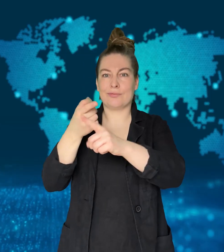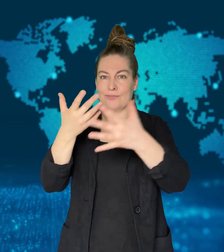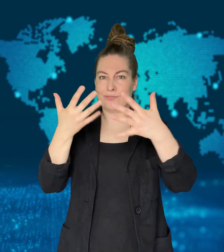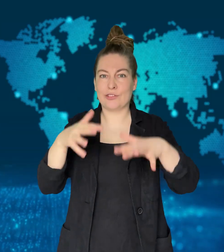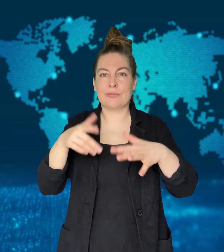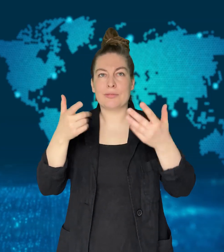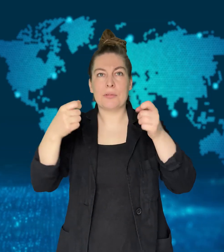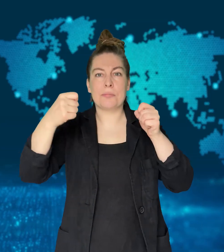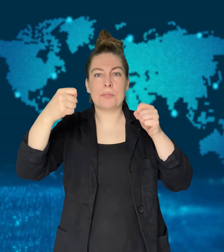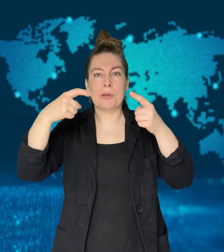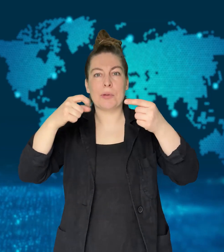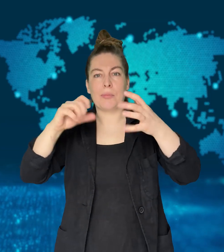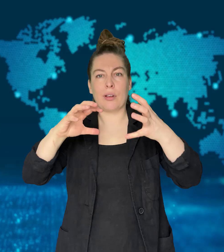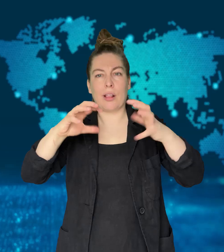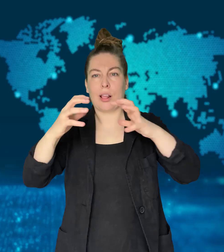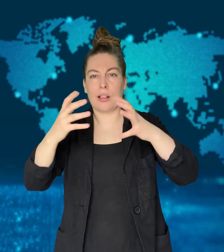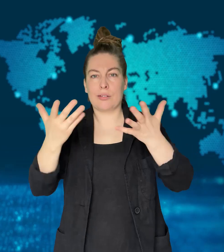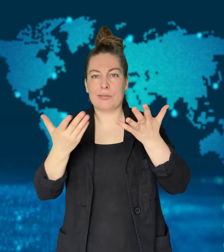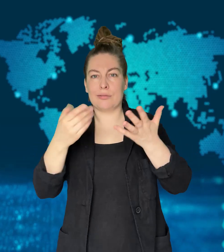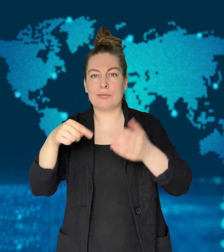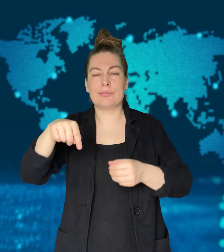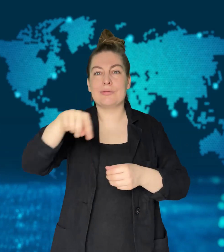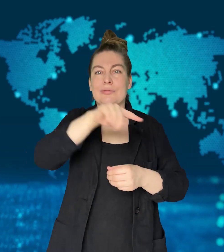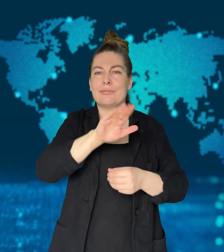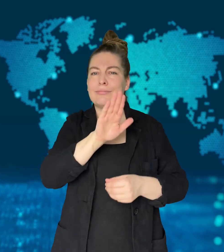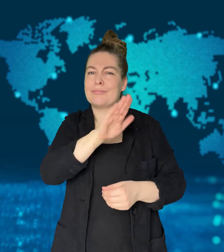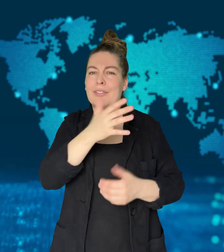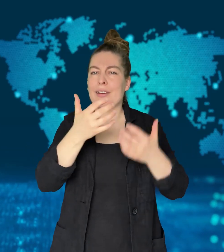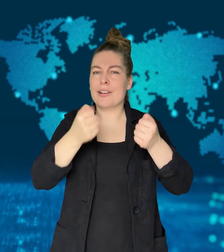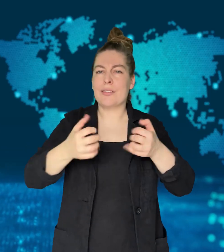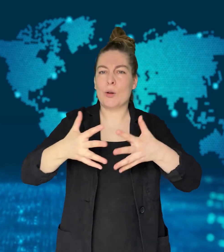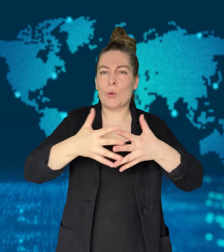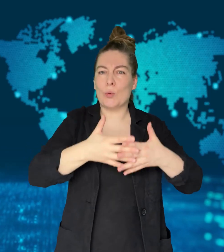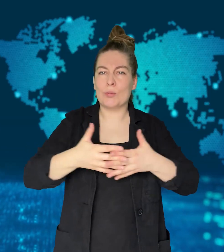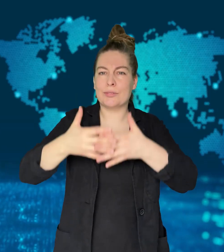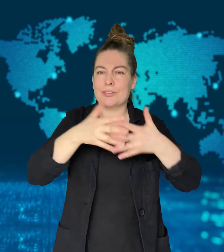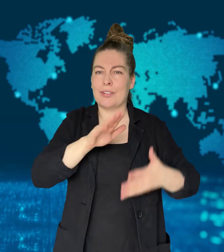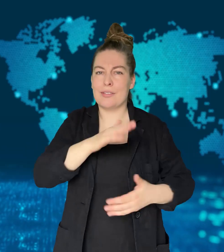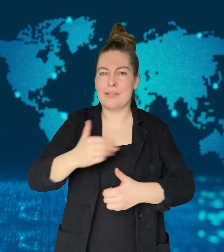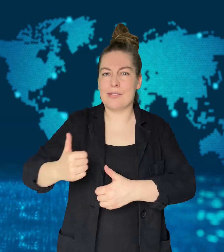The objects appeared to be practicing techniques